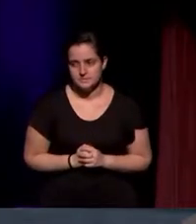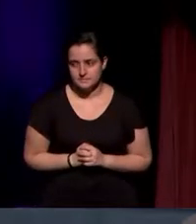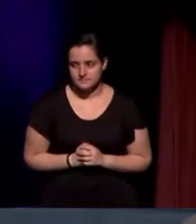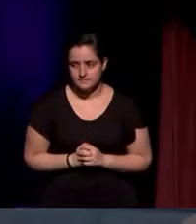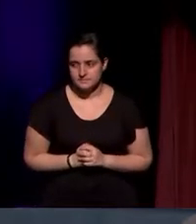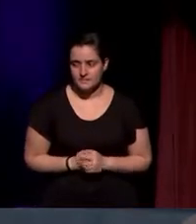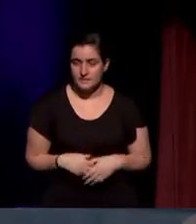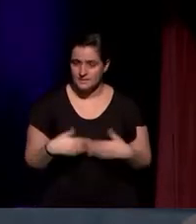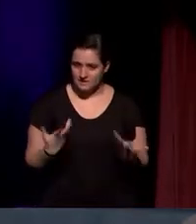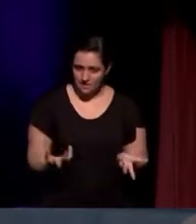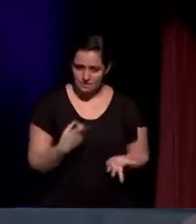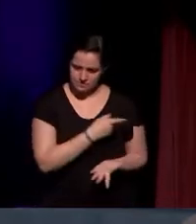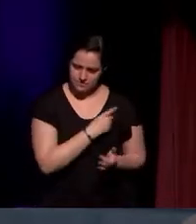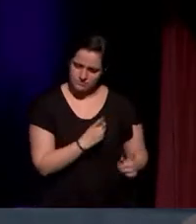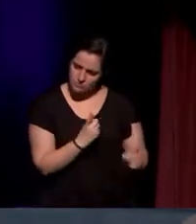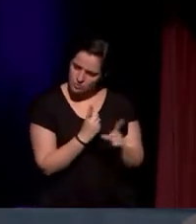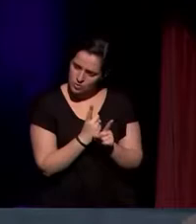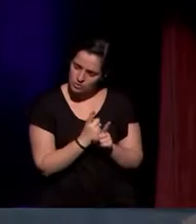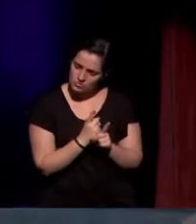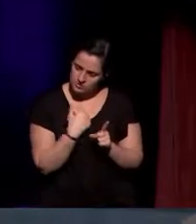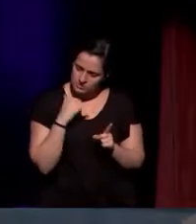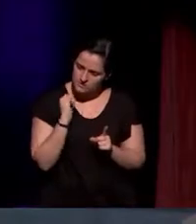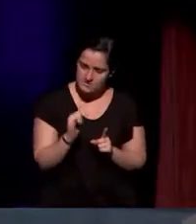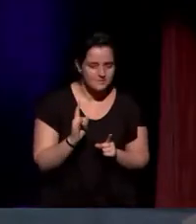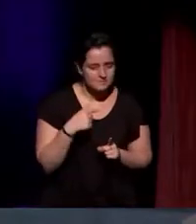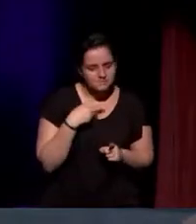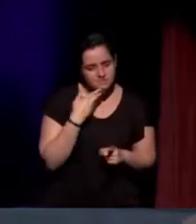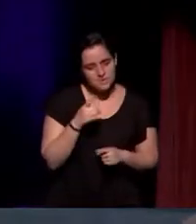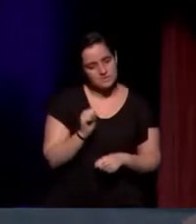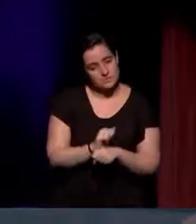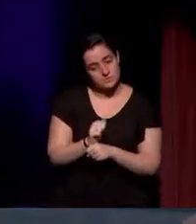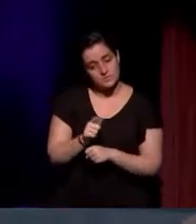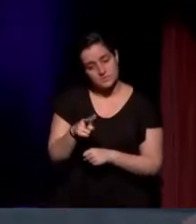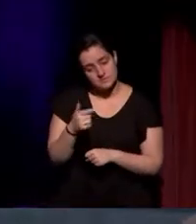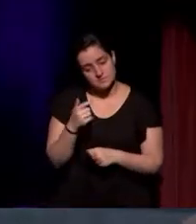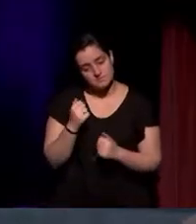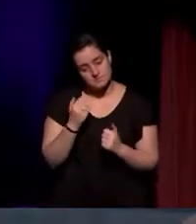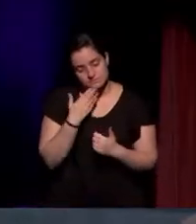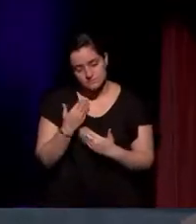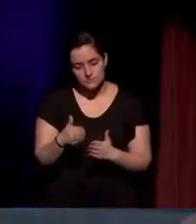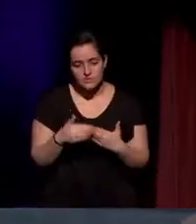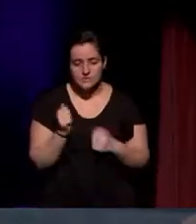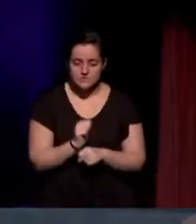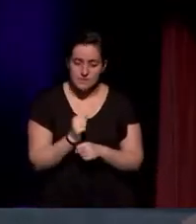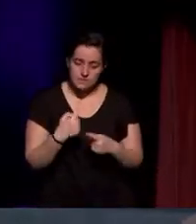At that meeting, he says please wait because the revolution will begin, I'm shortening,